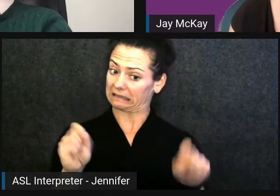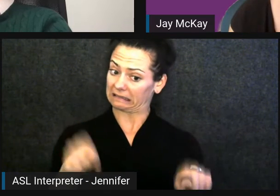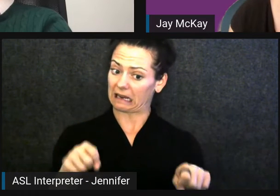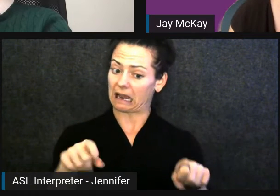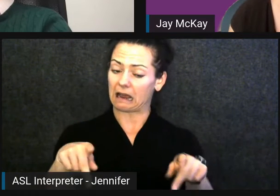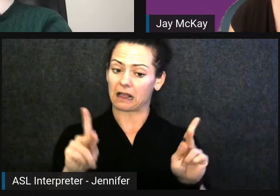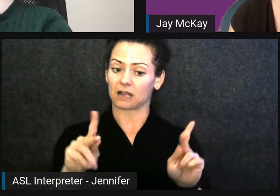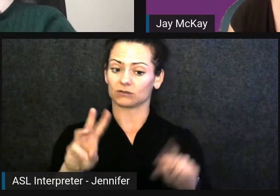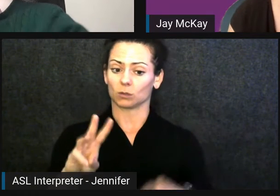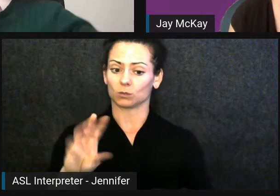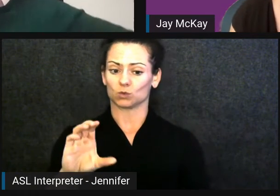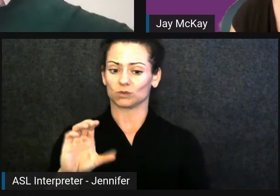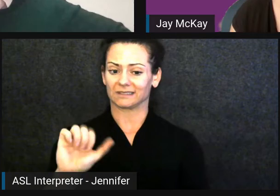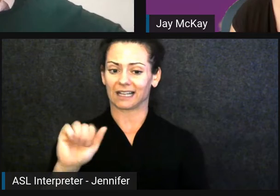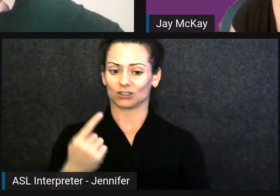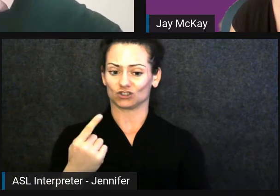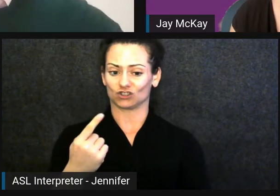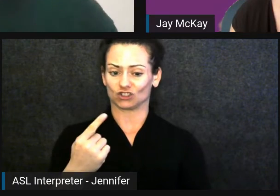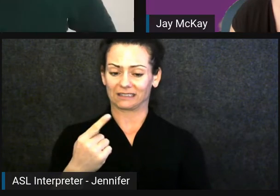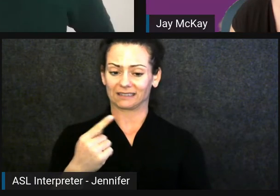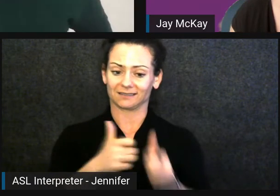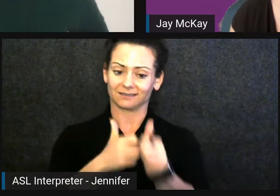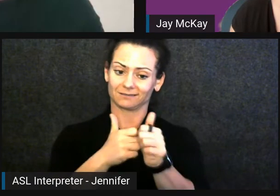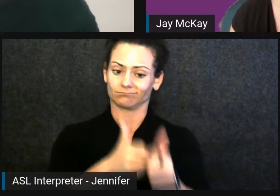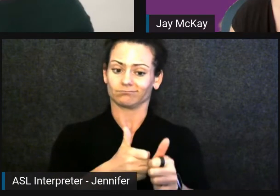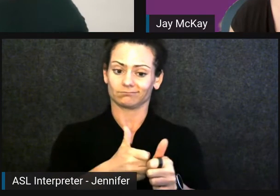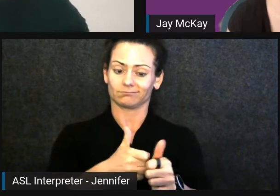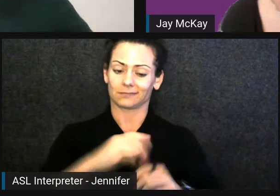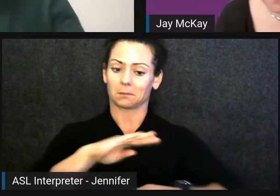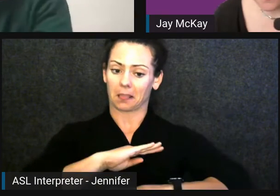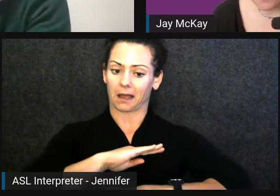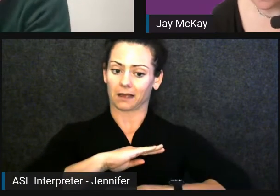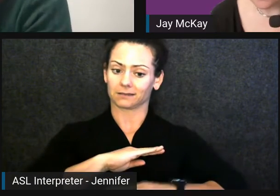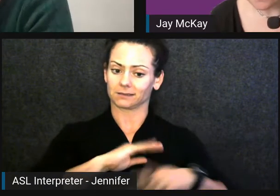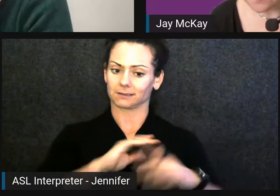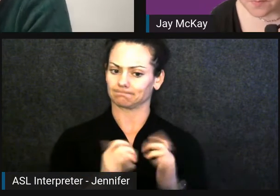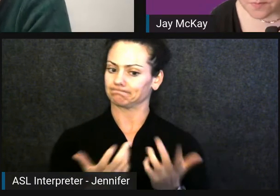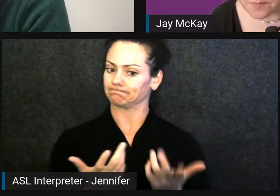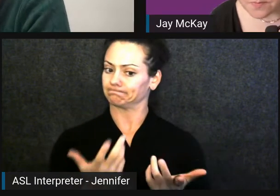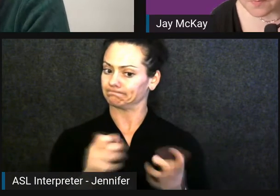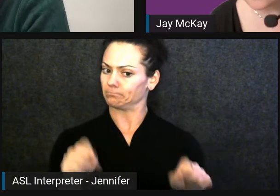I totally agree with that. That's absolutely true.